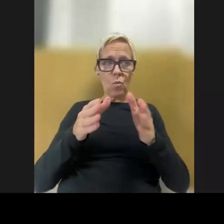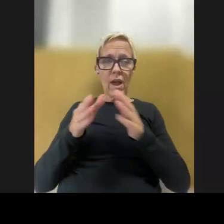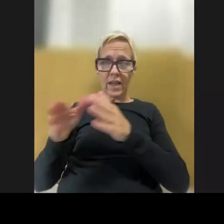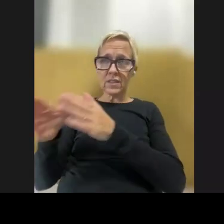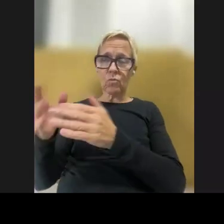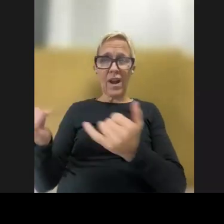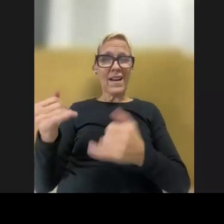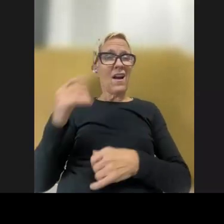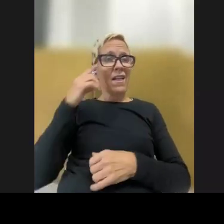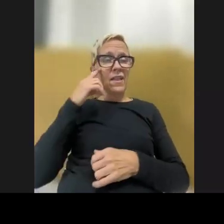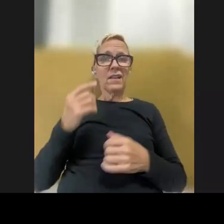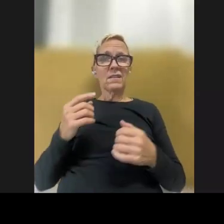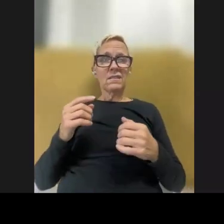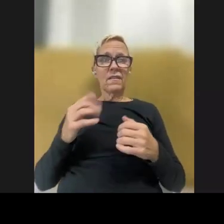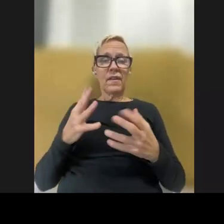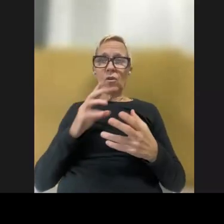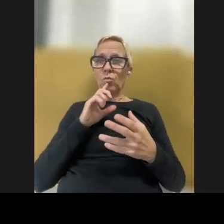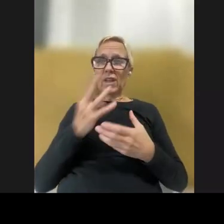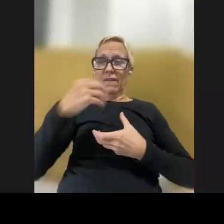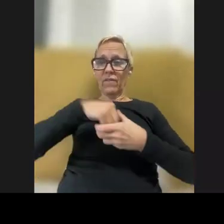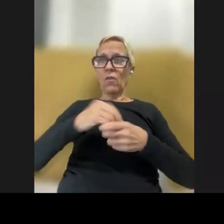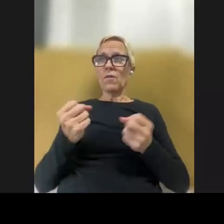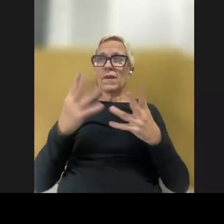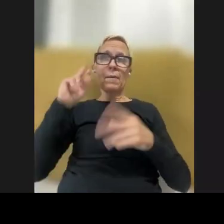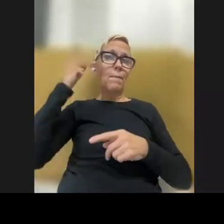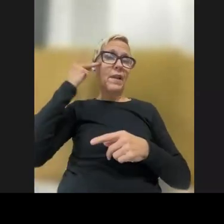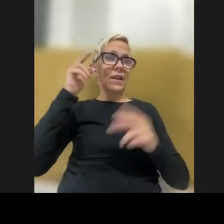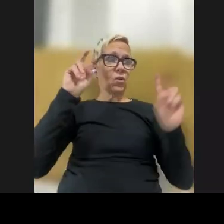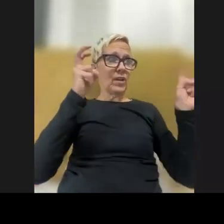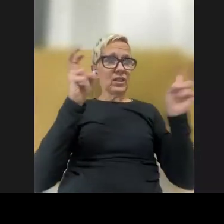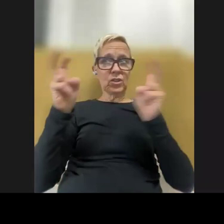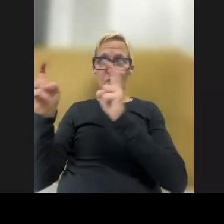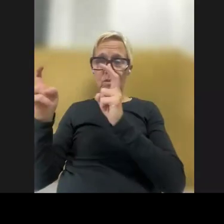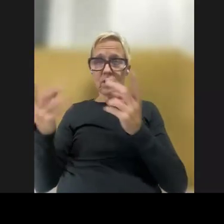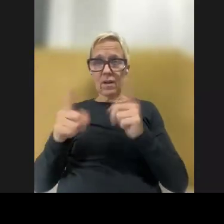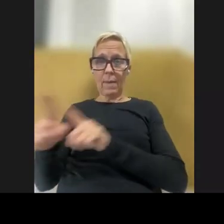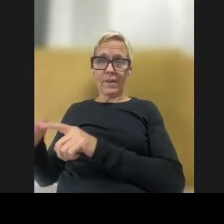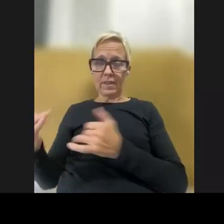So I just, you know, the department of justice works in their own ways. Right now I say they are pretty busy dealing with political things that are happening.